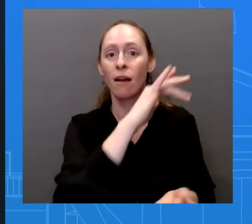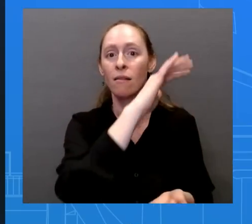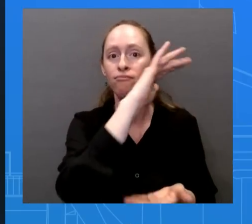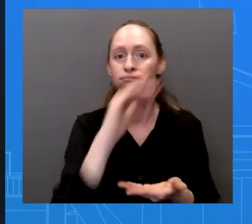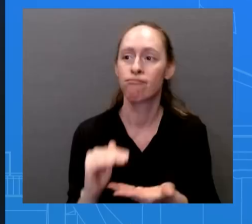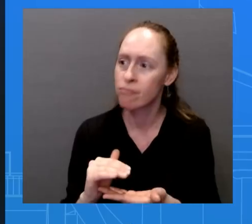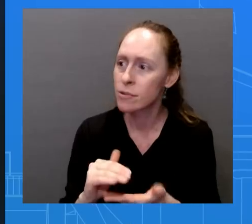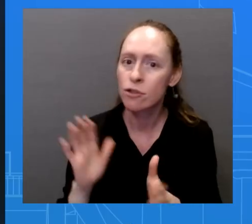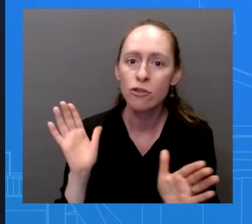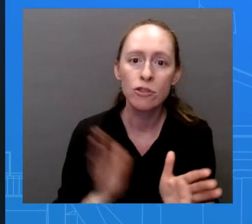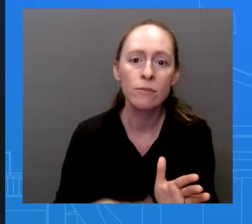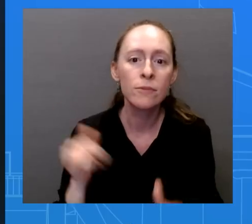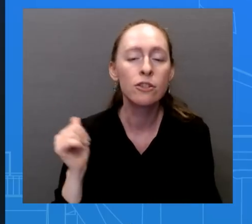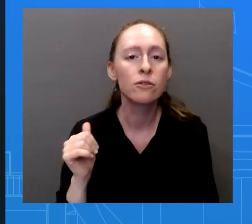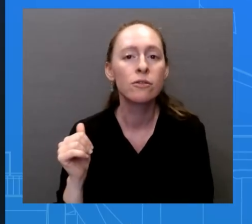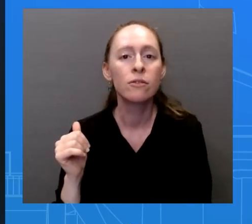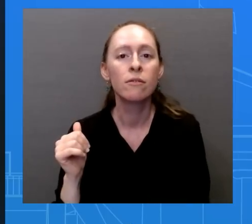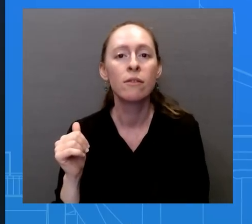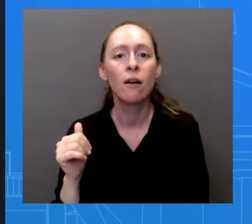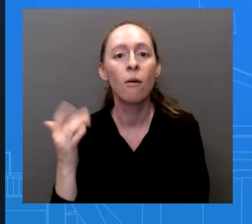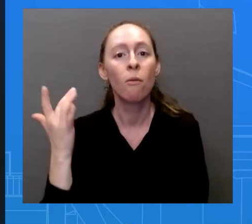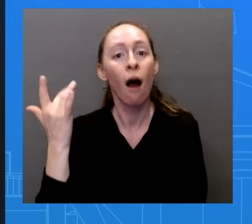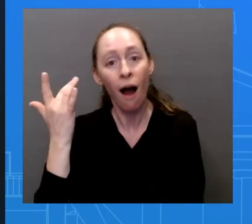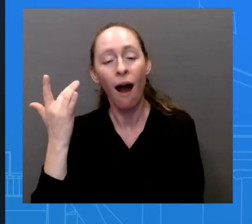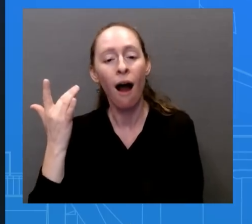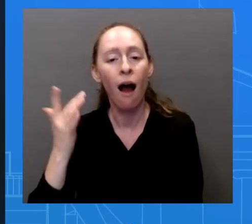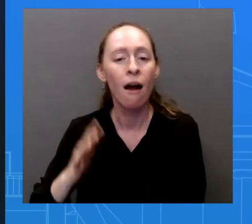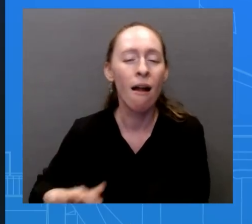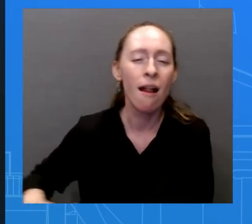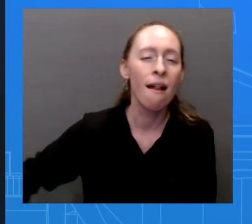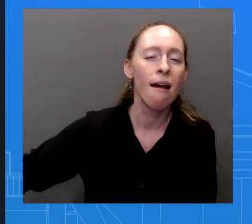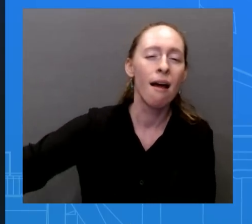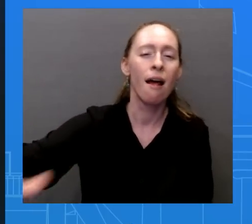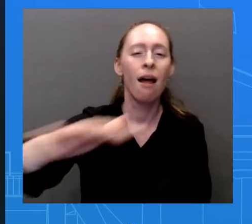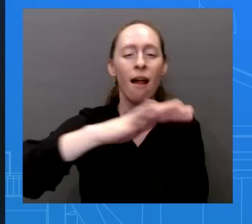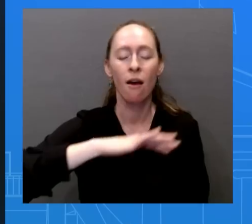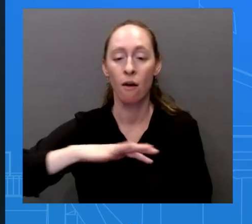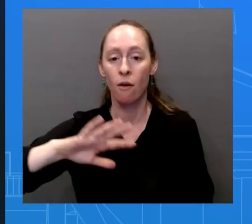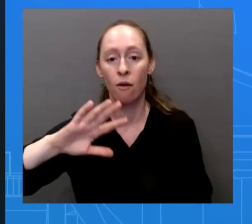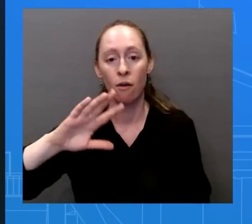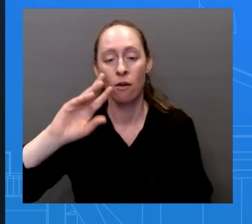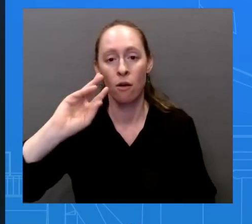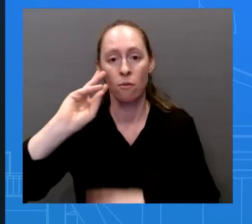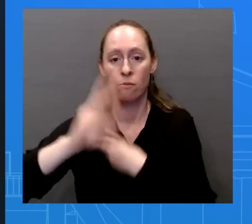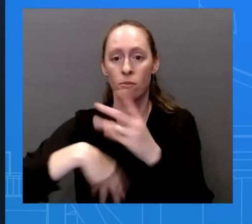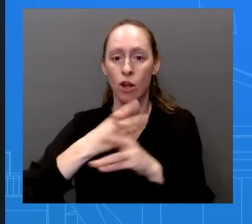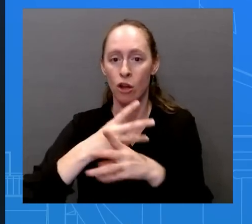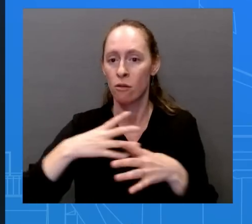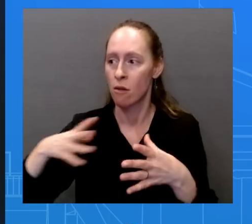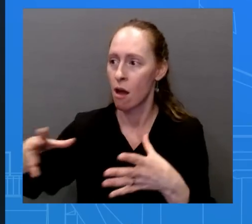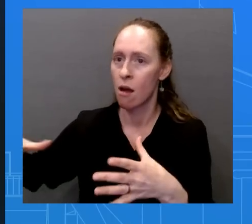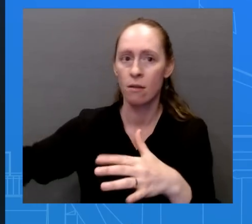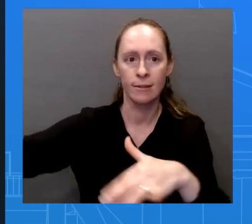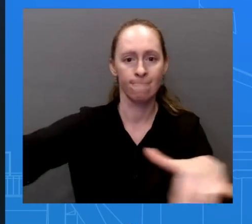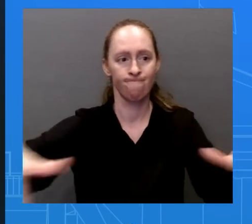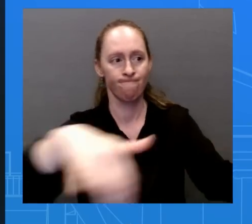countries across the globe have been facing. And what we are saying is: Because of the work that this -- this administration has done,